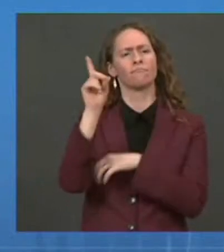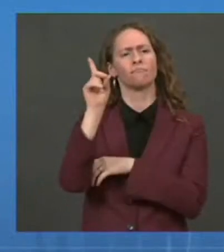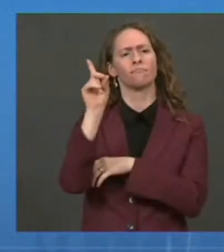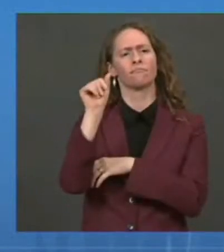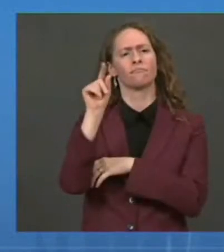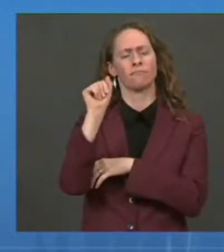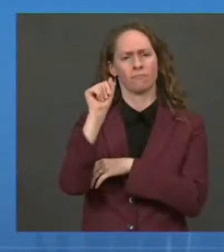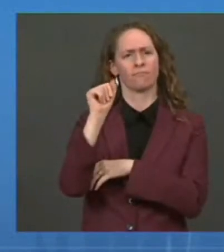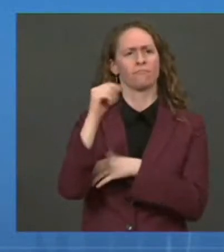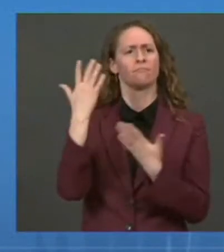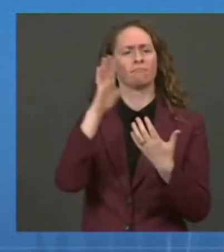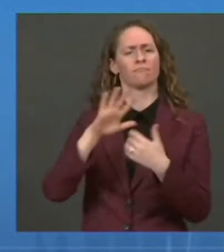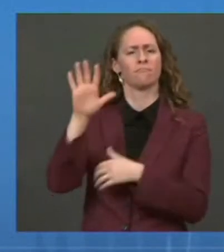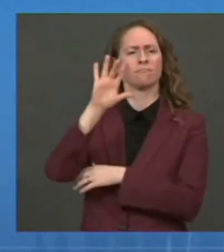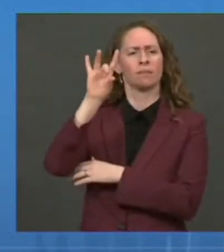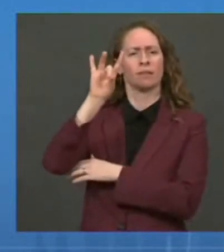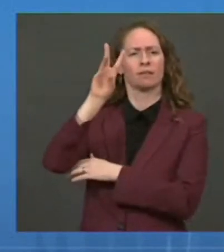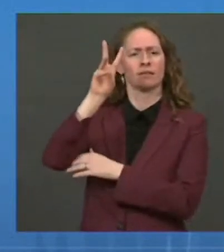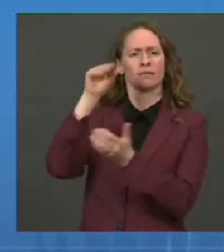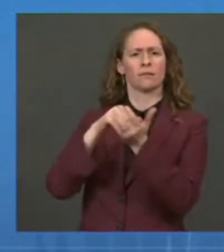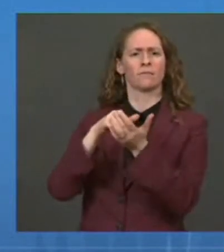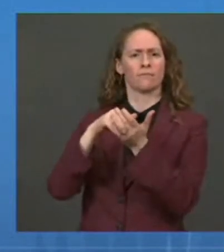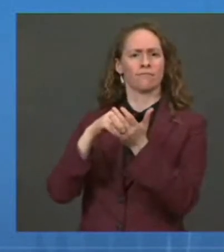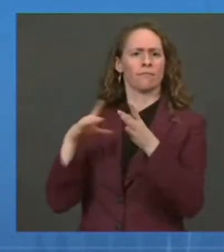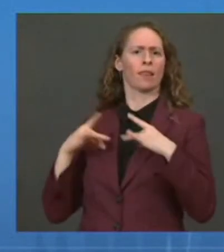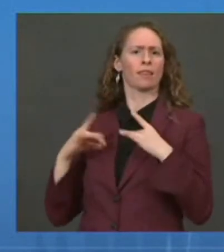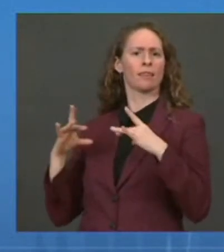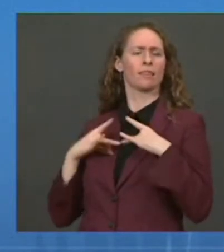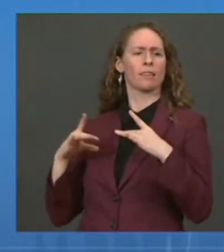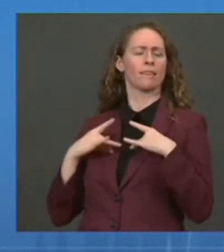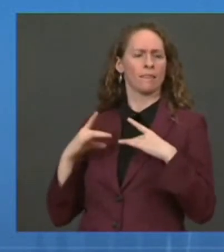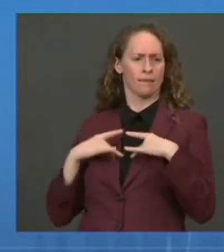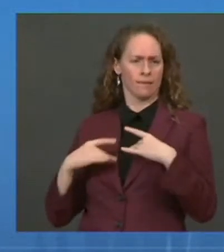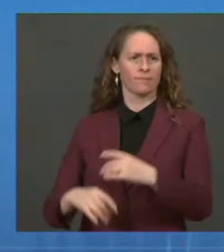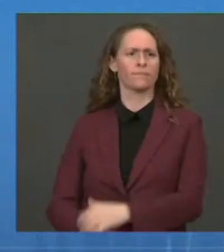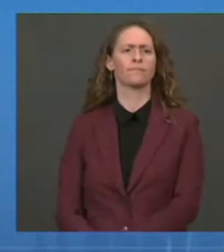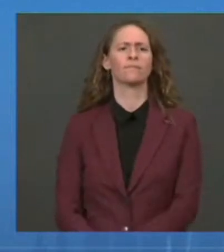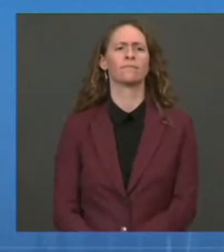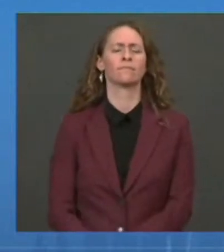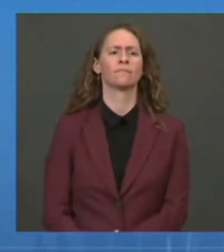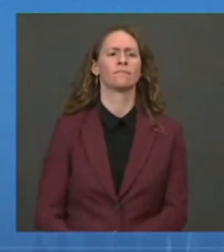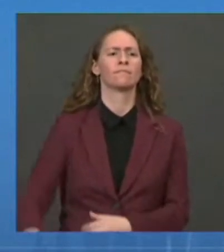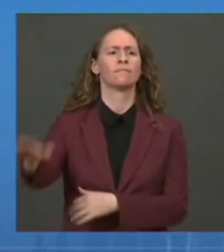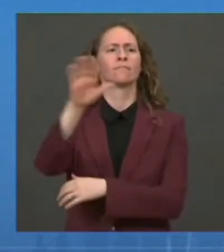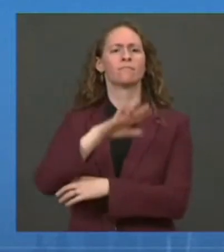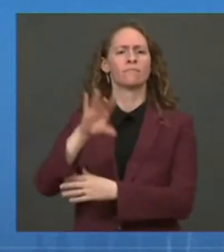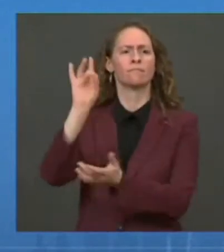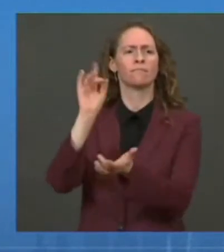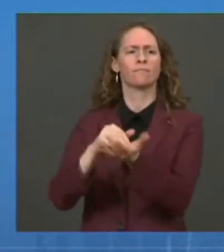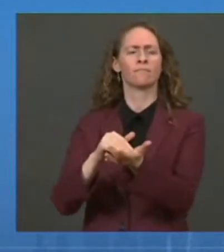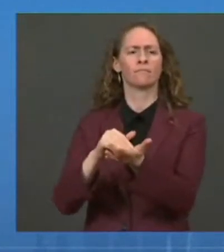THE CURRENT SEVEN-DAY DAILY AVERAGE OF CASES IS ABOUT